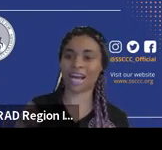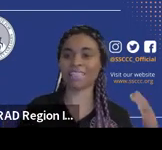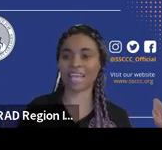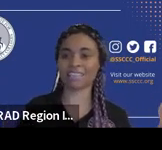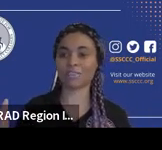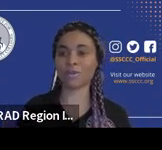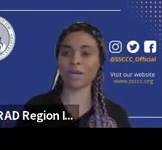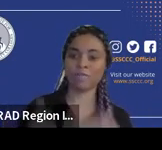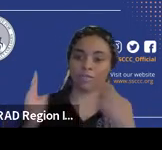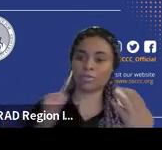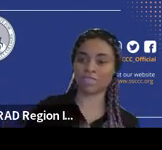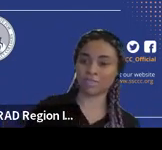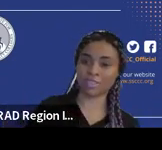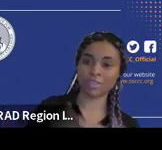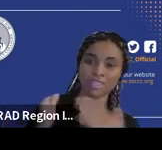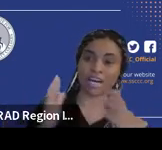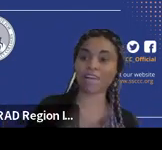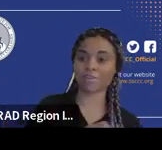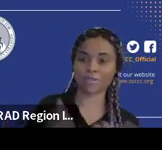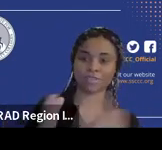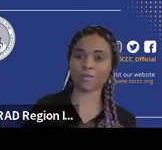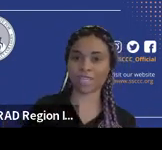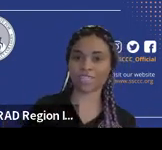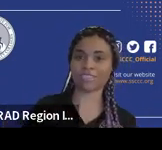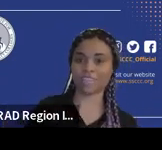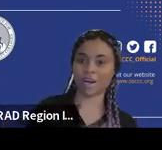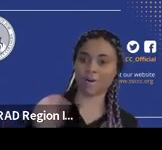And like, Oh, yeah, like, I need that, too. When it's when you're in other, when you're someone else.